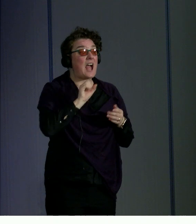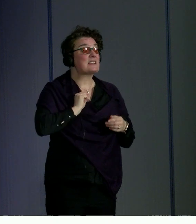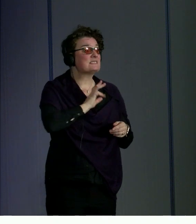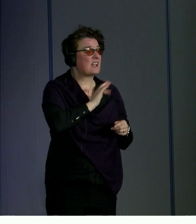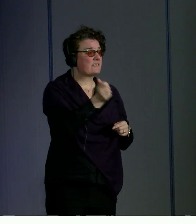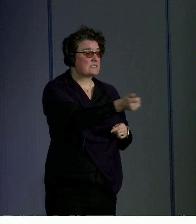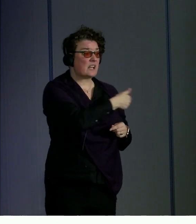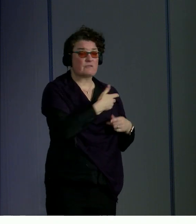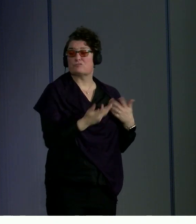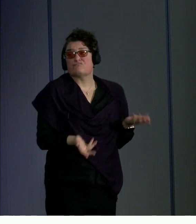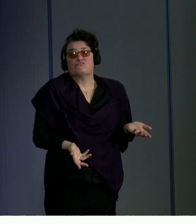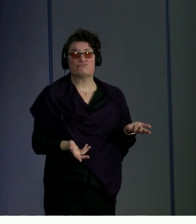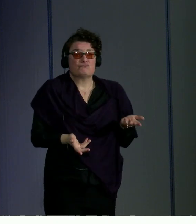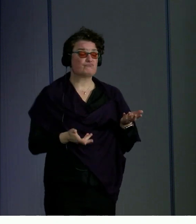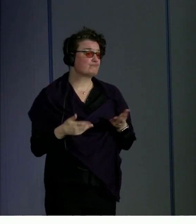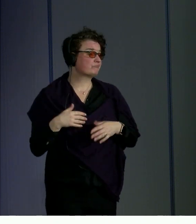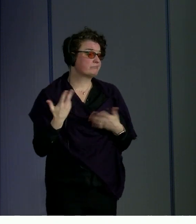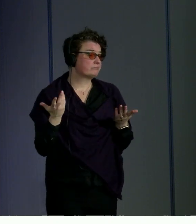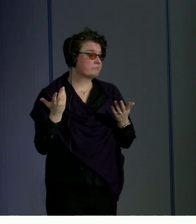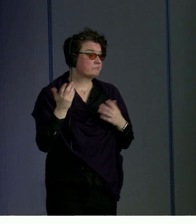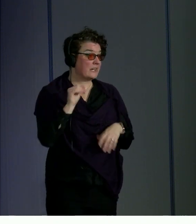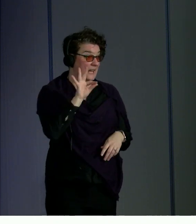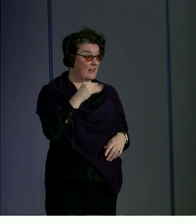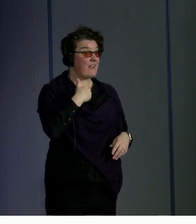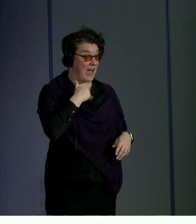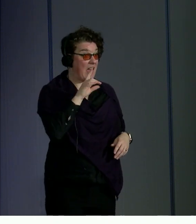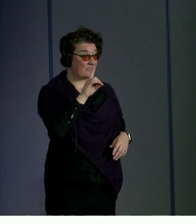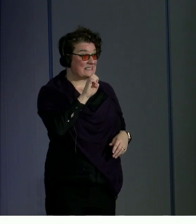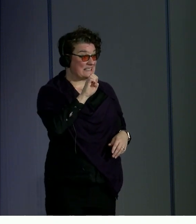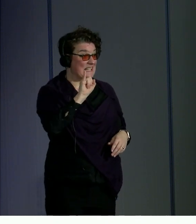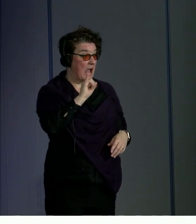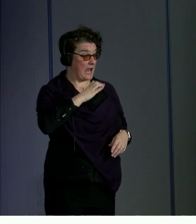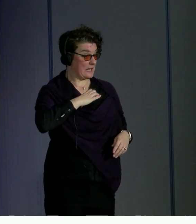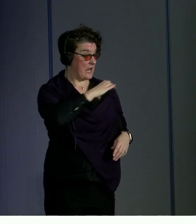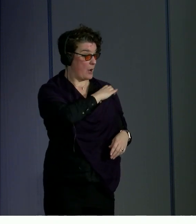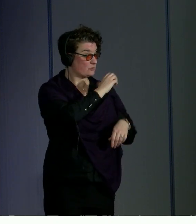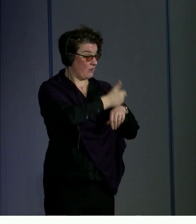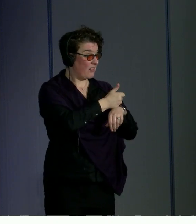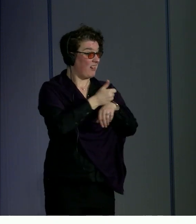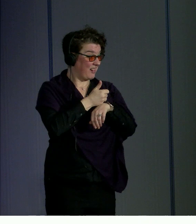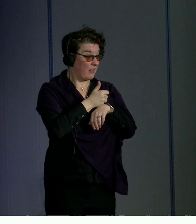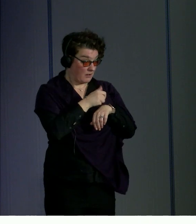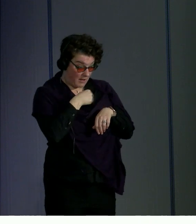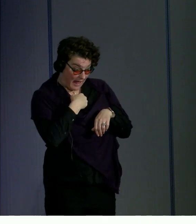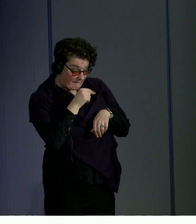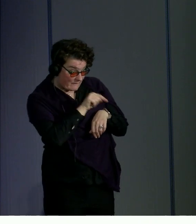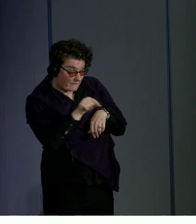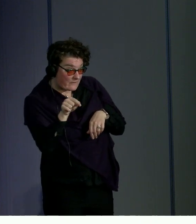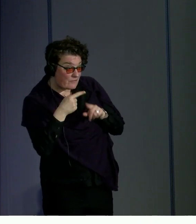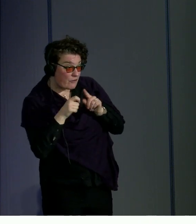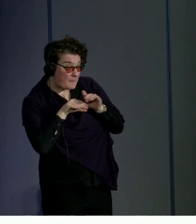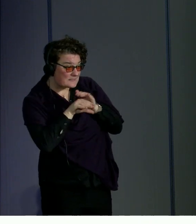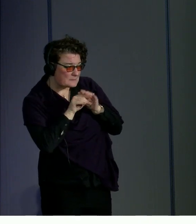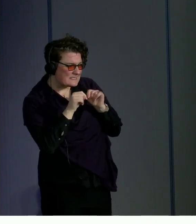If there's a DEI council, it likely doesn't include anyone from the accessibility team. So